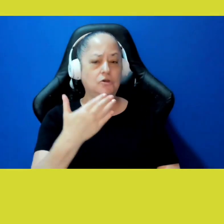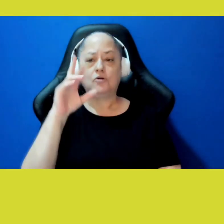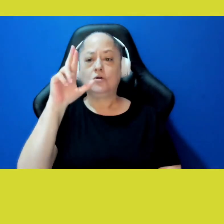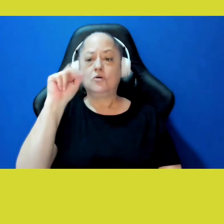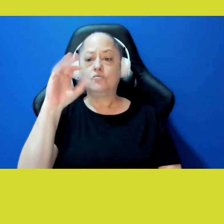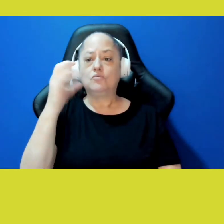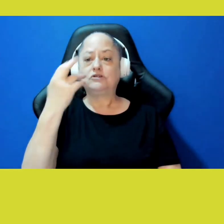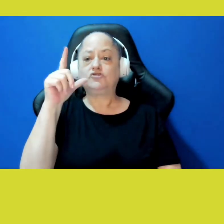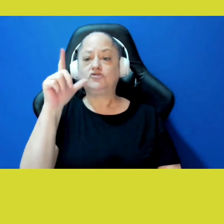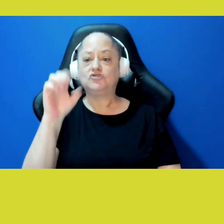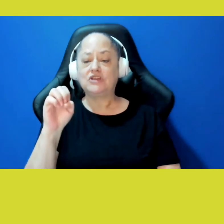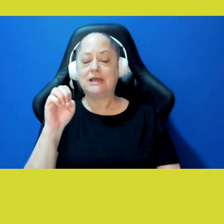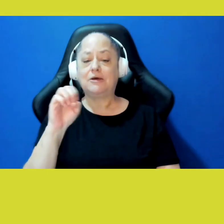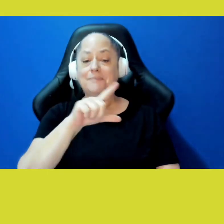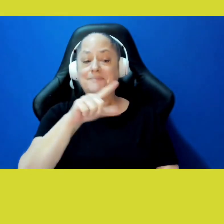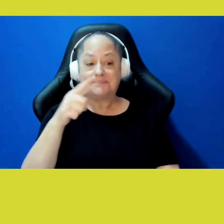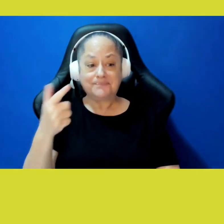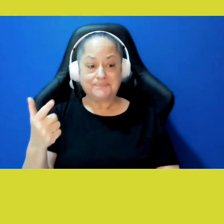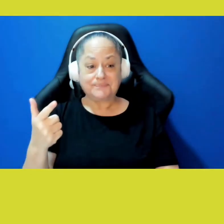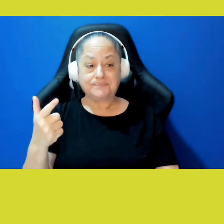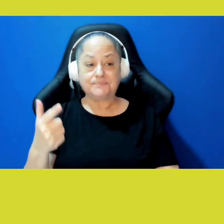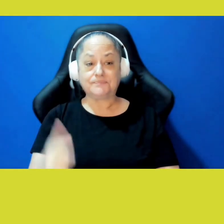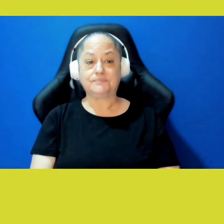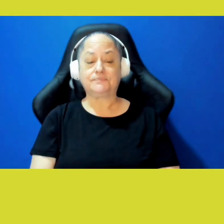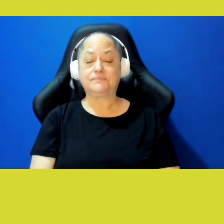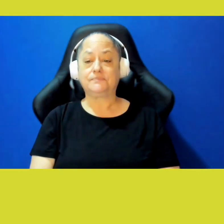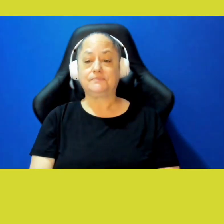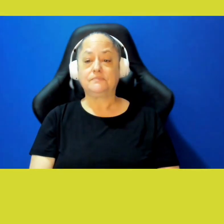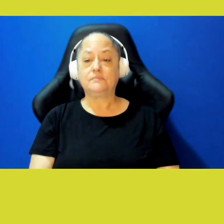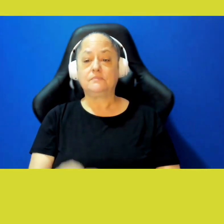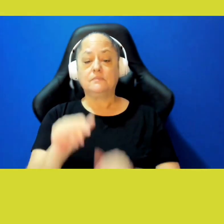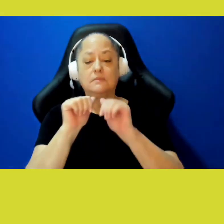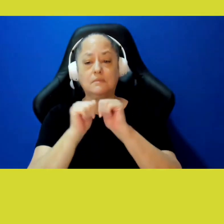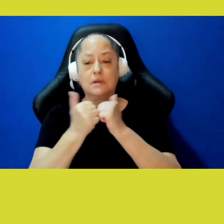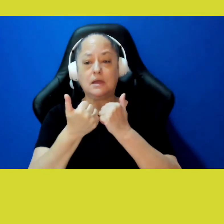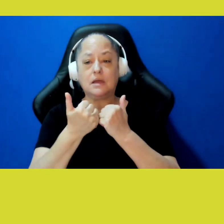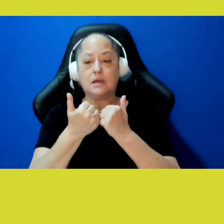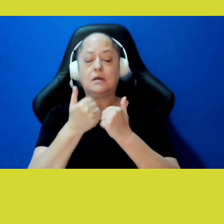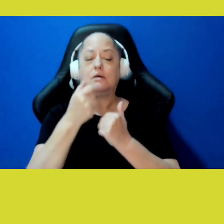moving to you, how would you, you've talked about really the